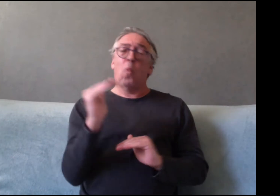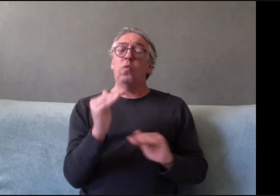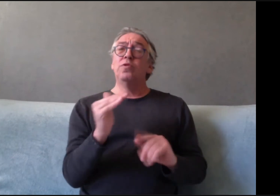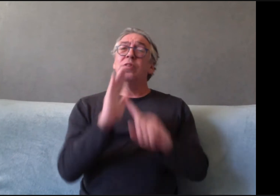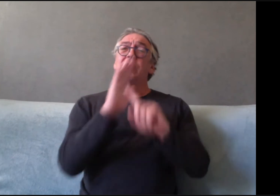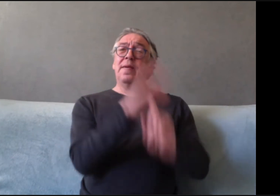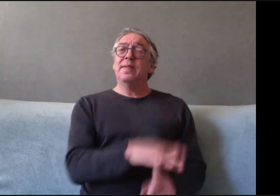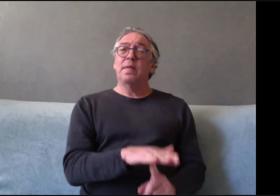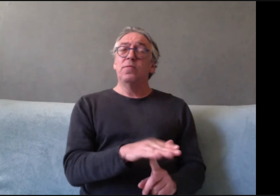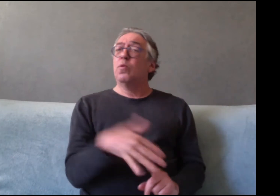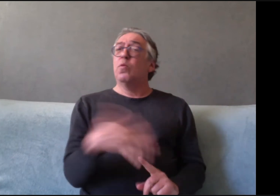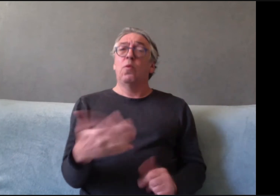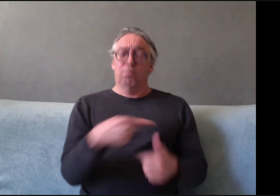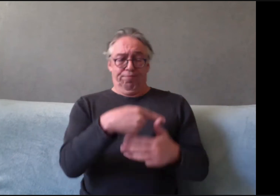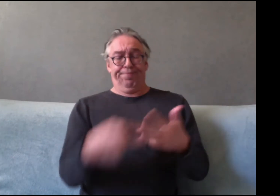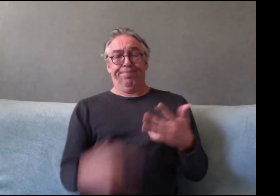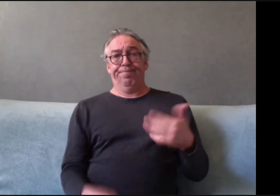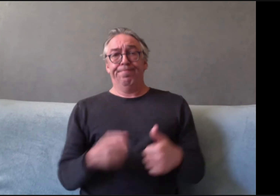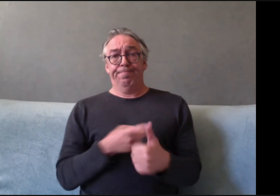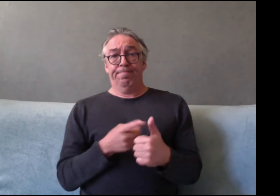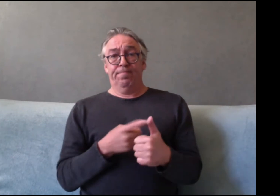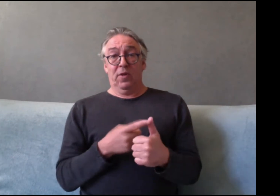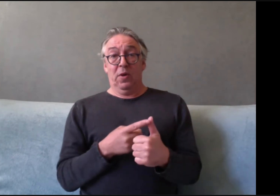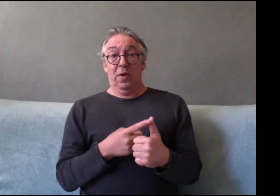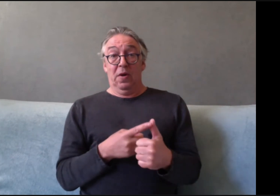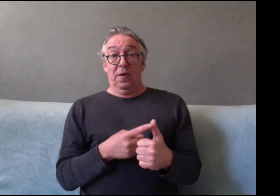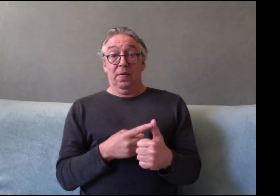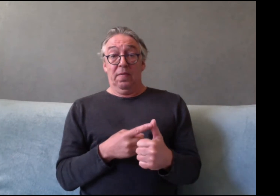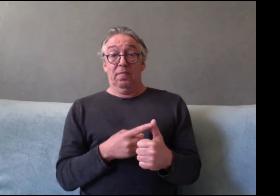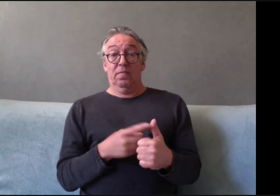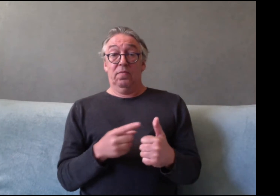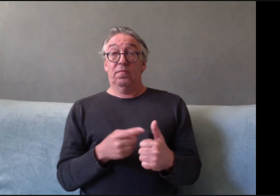First of all, during this moment, regarding accessibility,